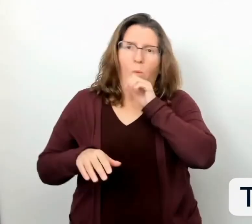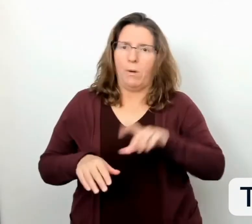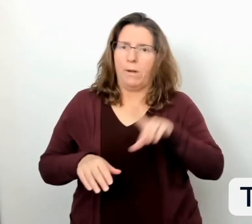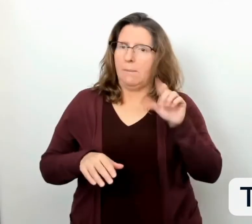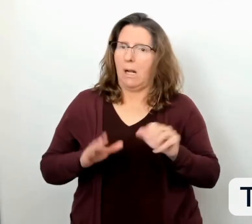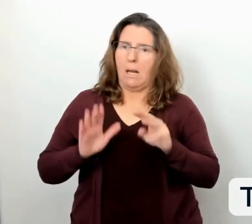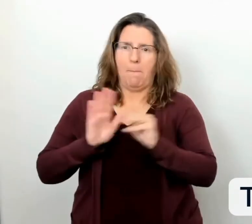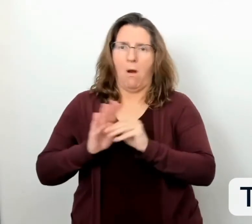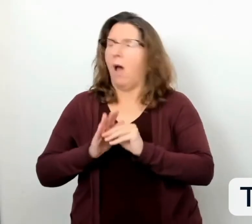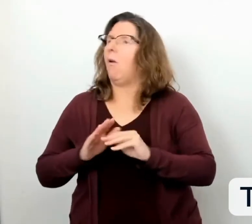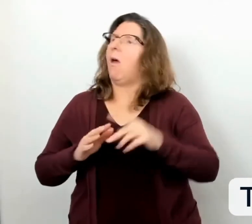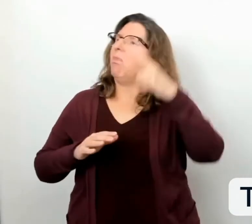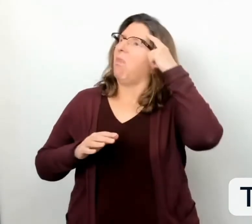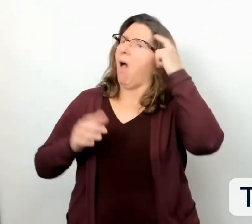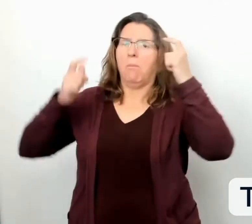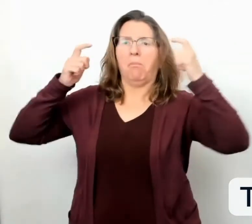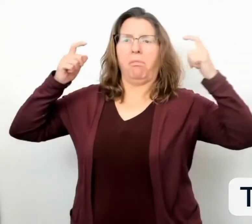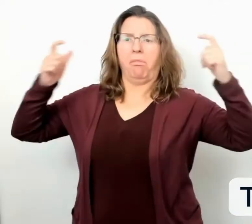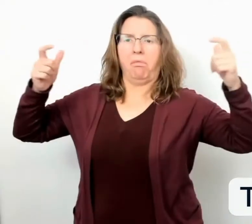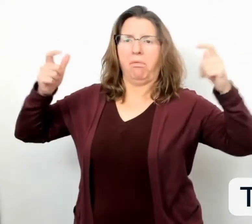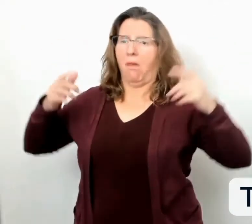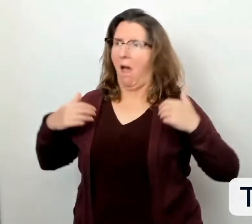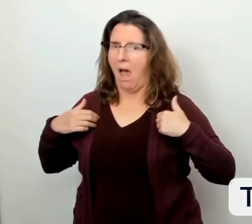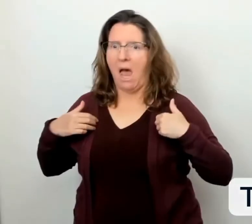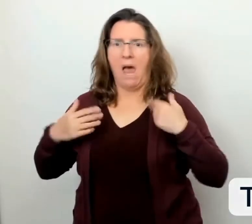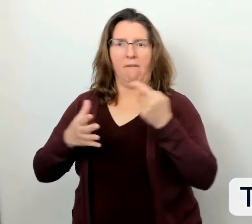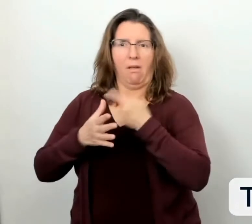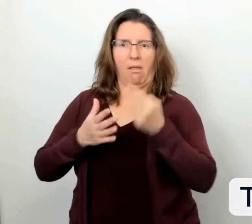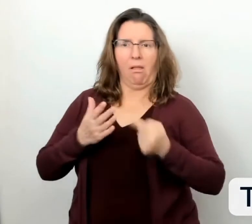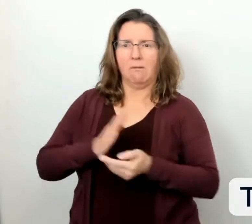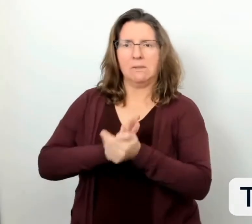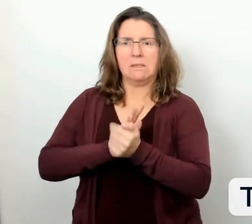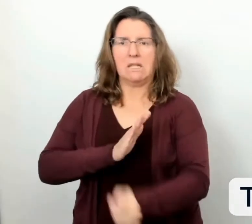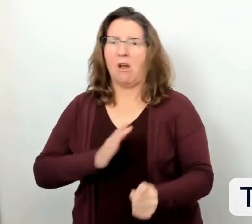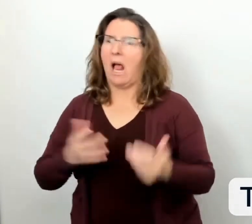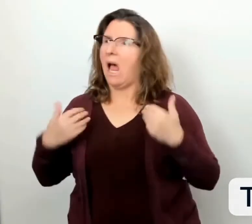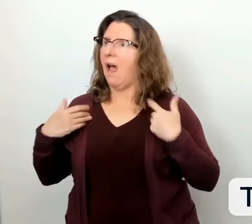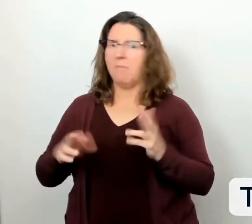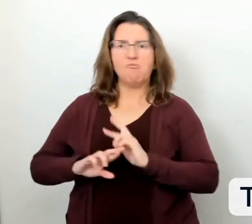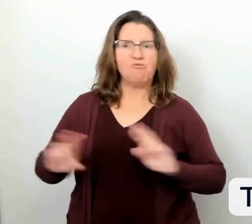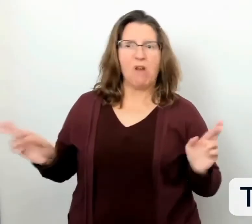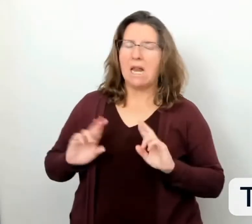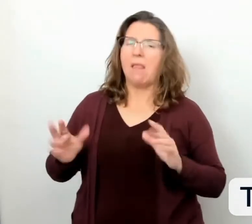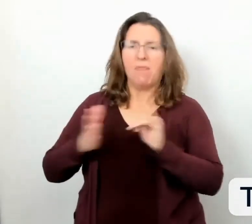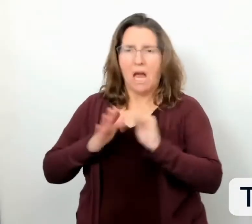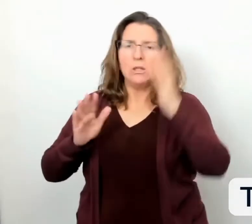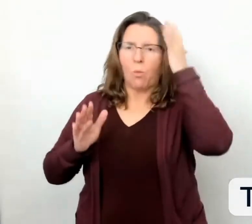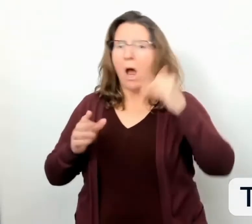Being indoctrinated within the old disability model - I thought I knew everything, after all I had made it.